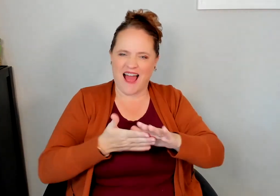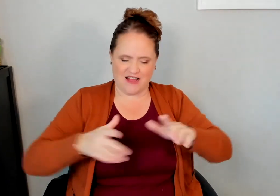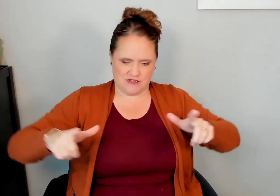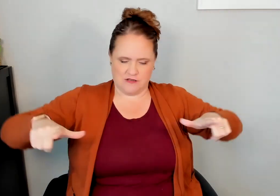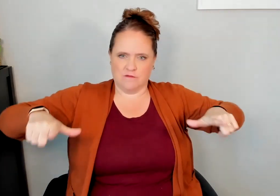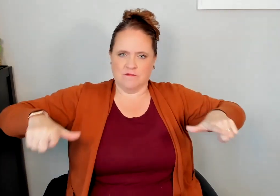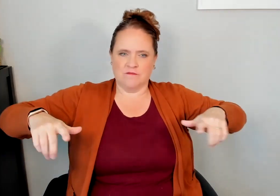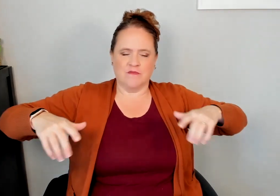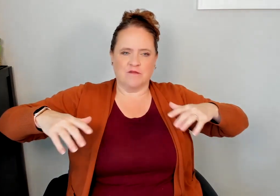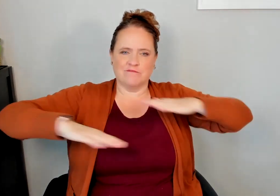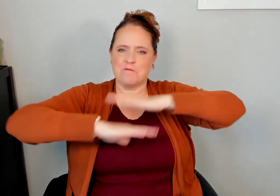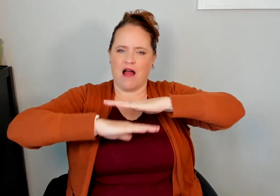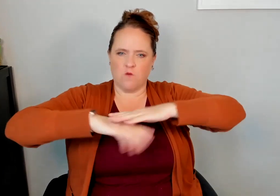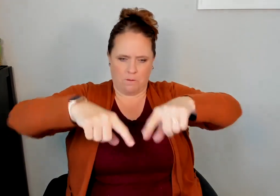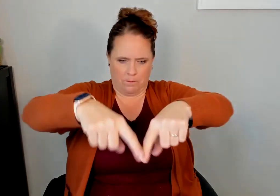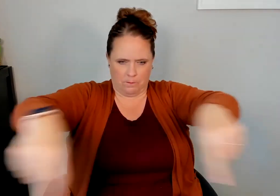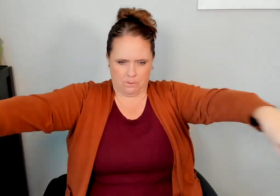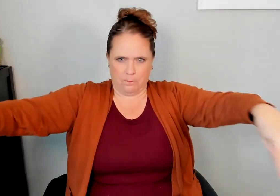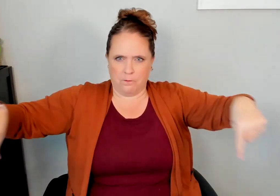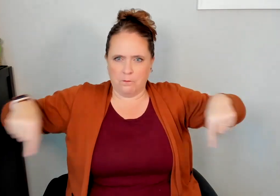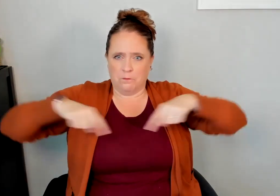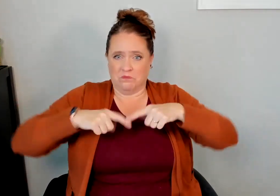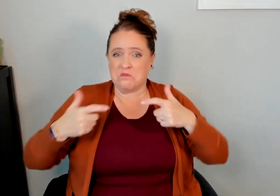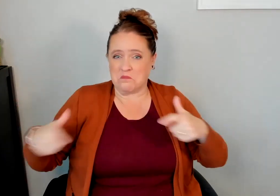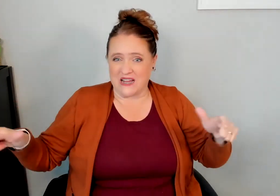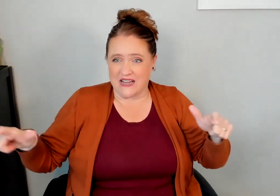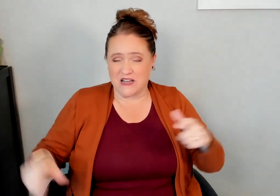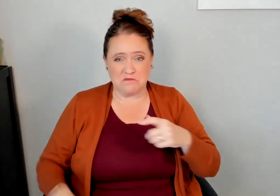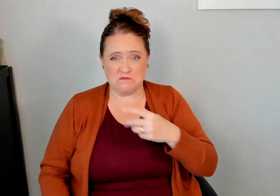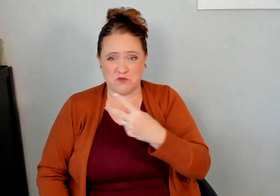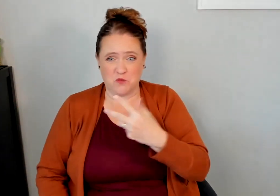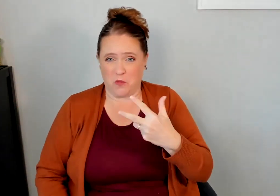they also have a platform they have two big platforms that at least two or three people